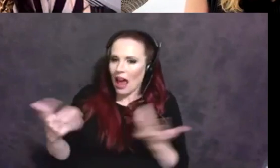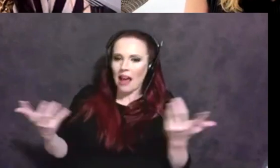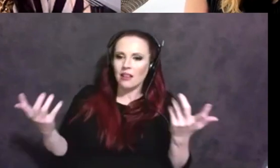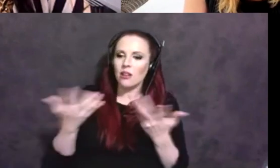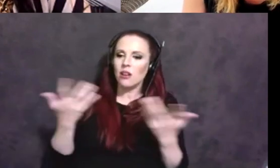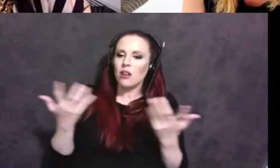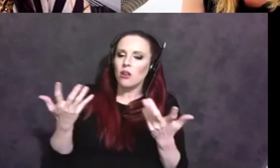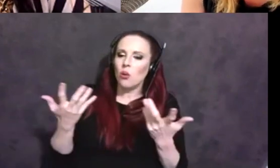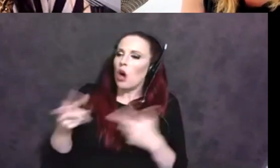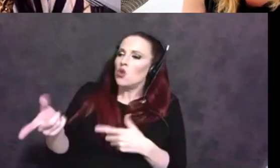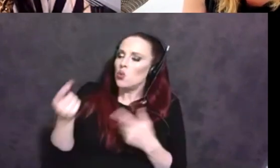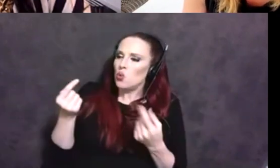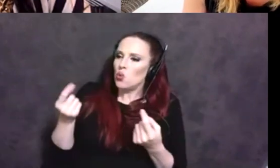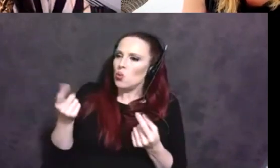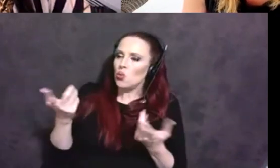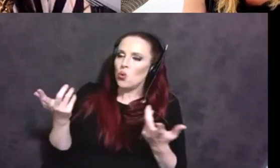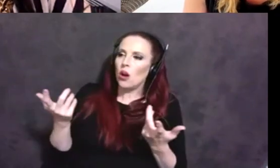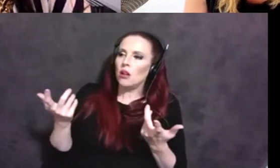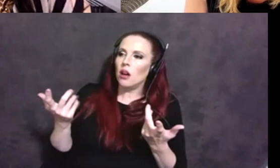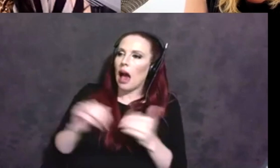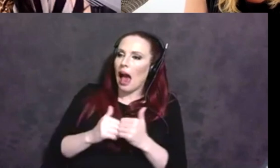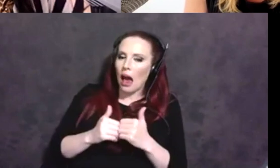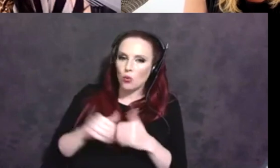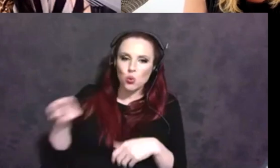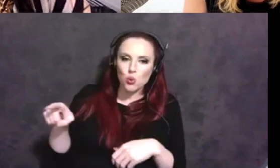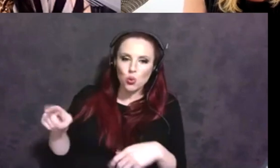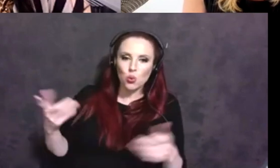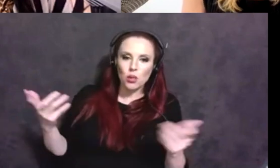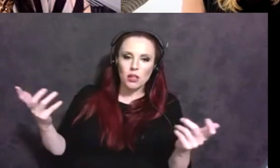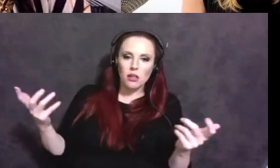of that. 100%. I couldn't agree more. I think it is